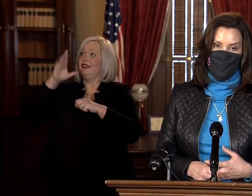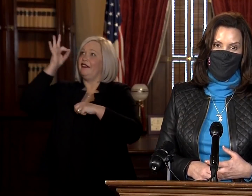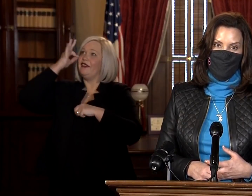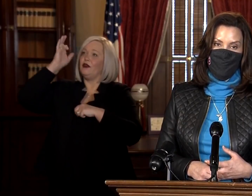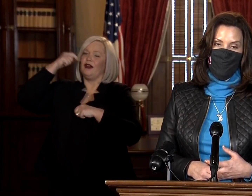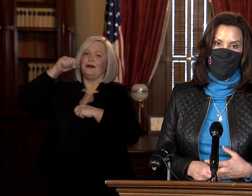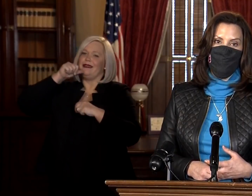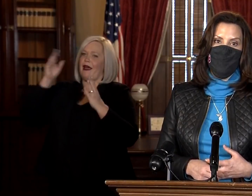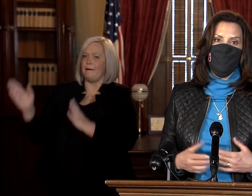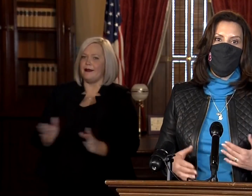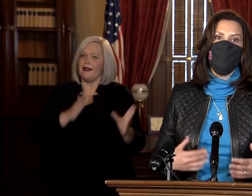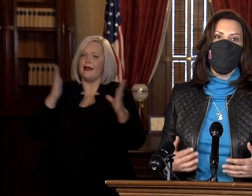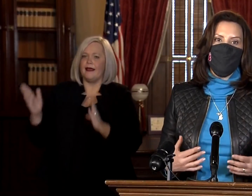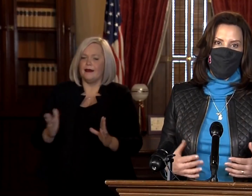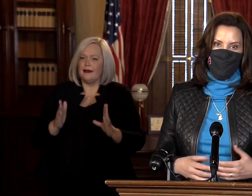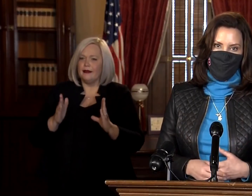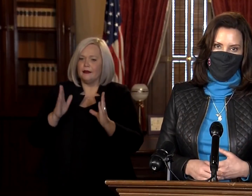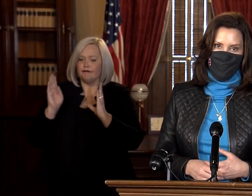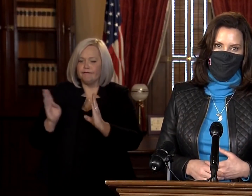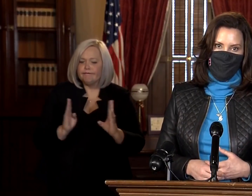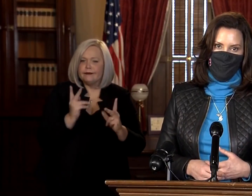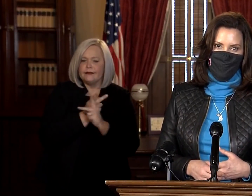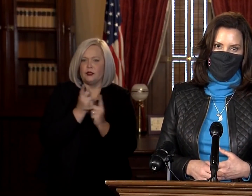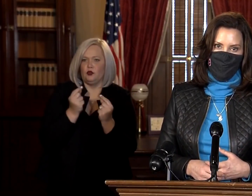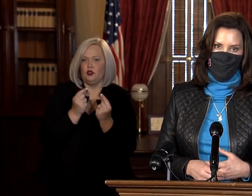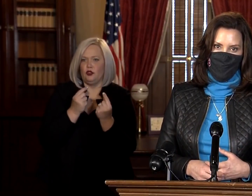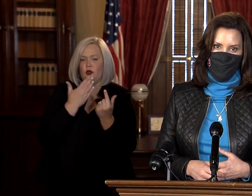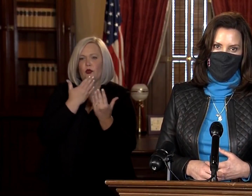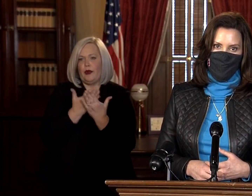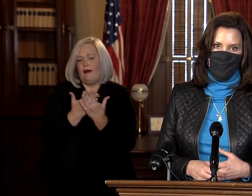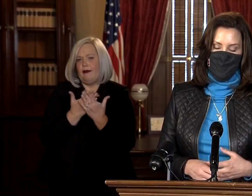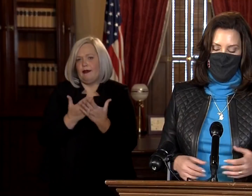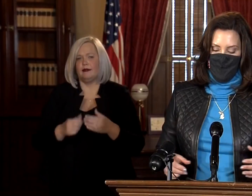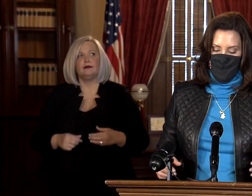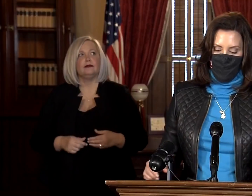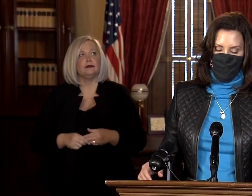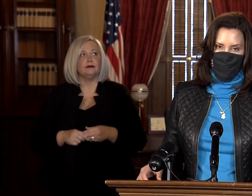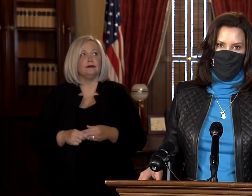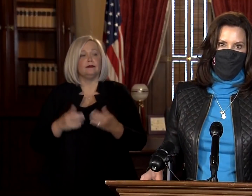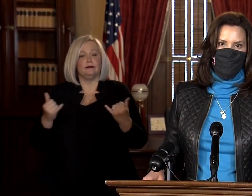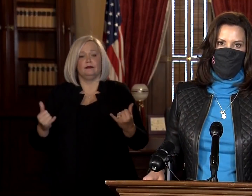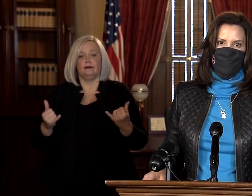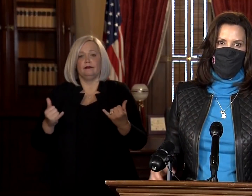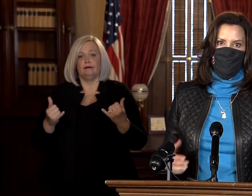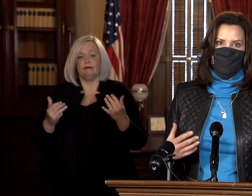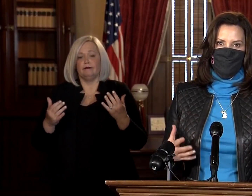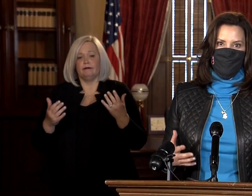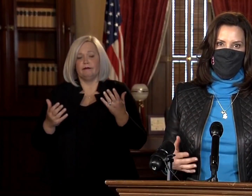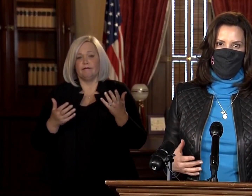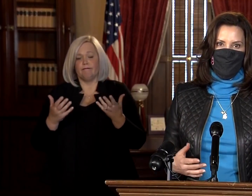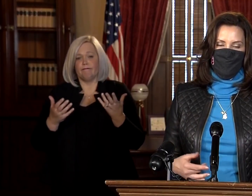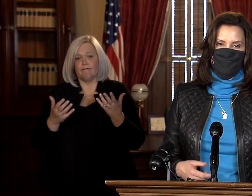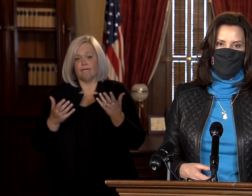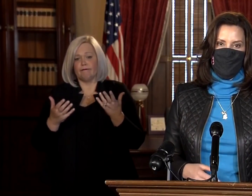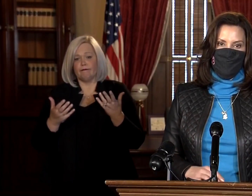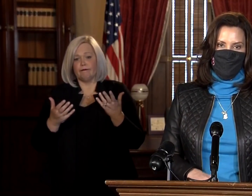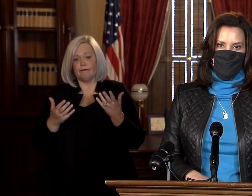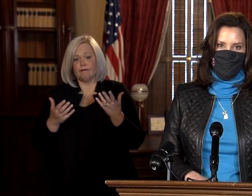certainly is an issue that steps from a lot of the lack of from a lot of the lack of planning on the federal planning on the federal government’s part that we’re government’s part that we’re trying to make up for here as we trying to make up for here as we build out our apparatus.